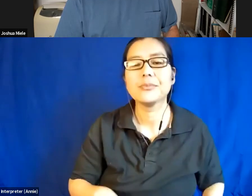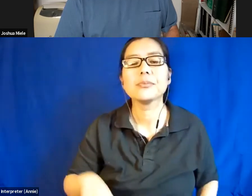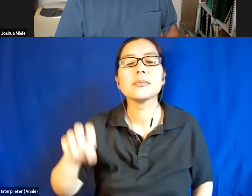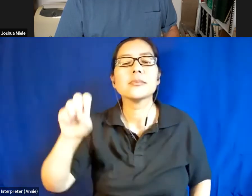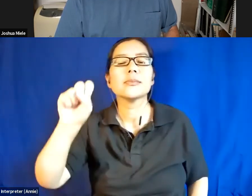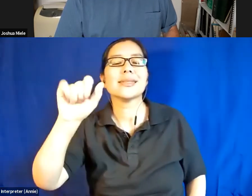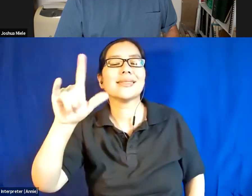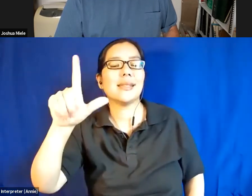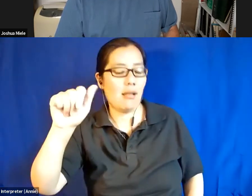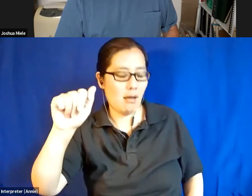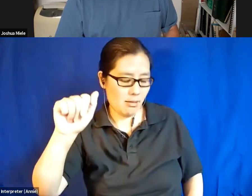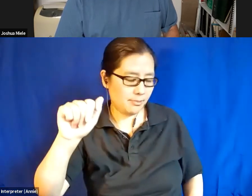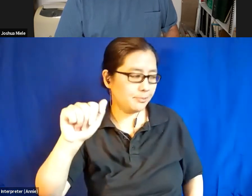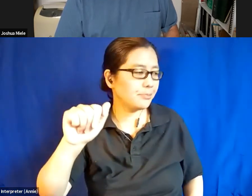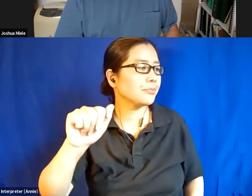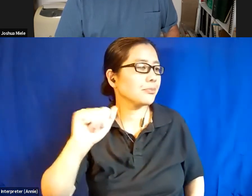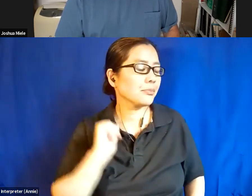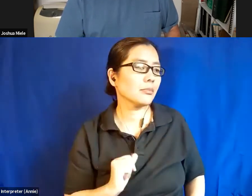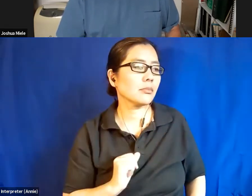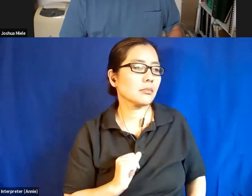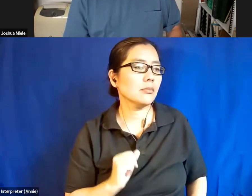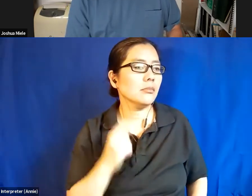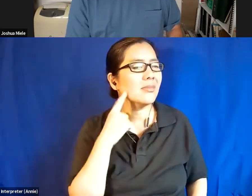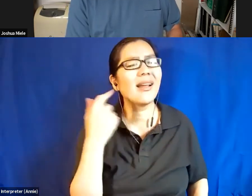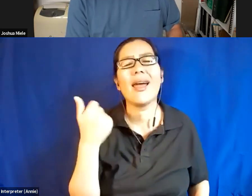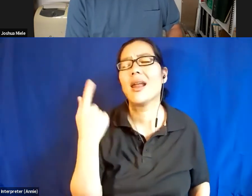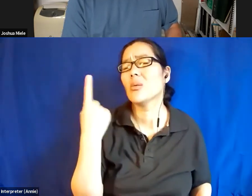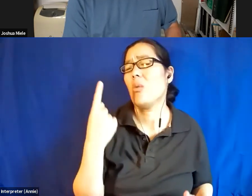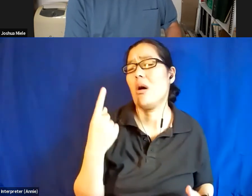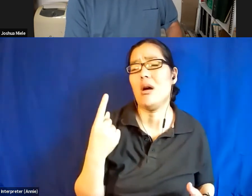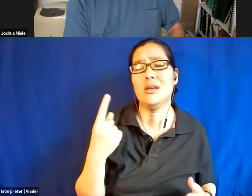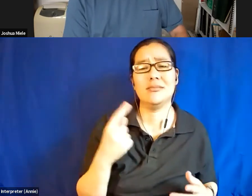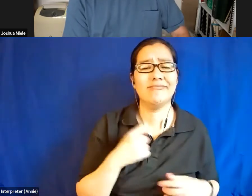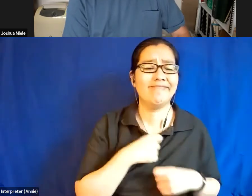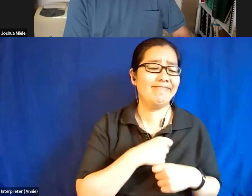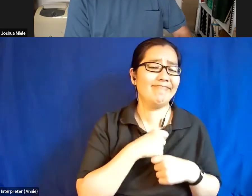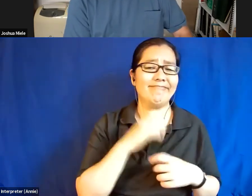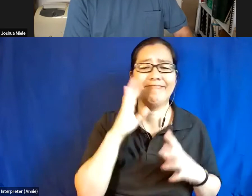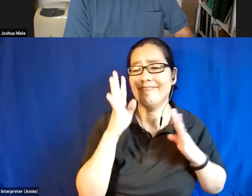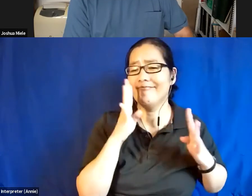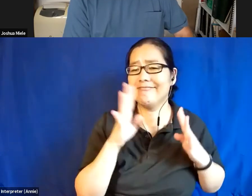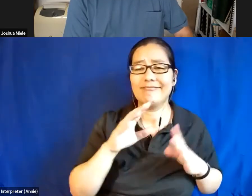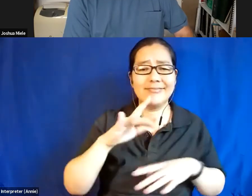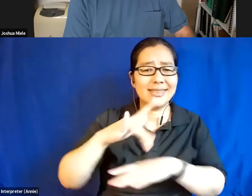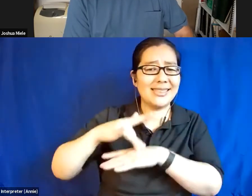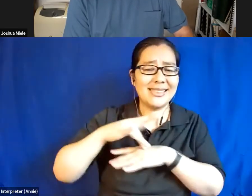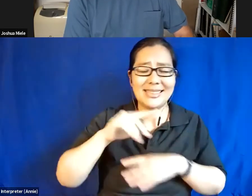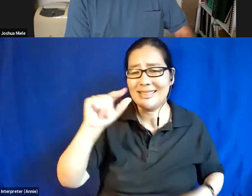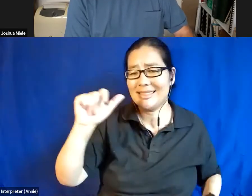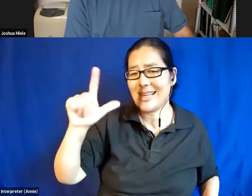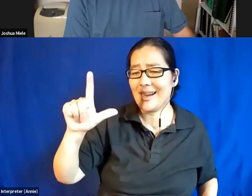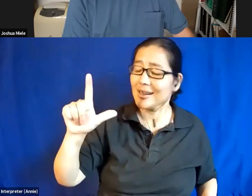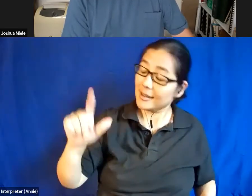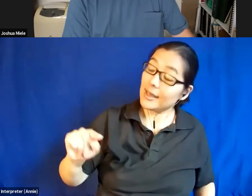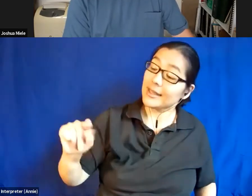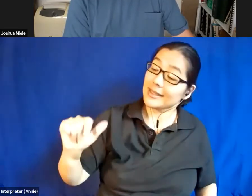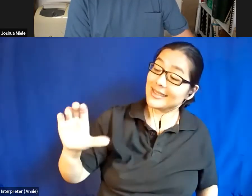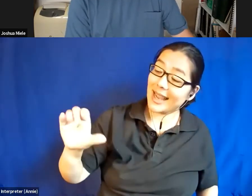anybody coming to creating tactiles for the first time, you know, it's a very thing to think why can't you make a tactile